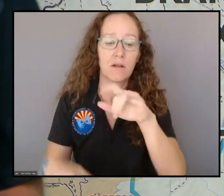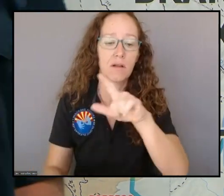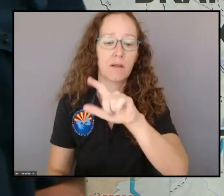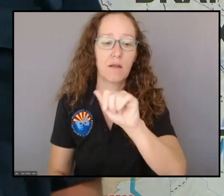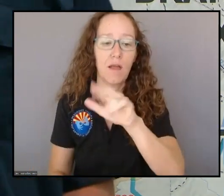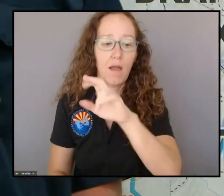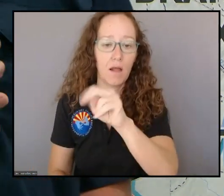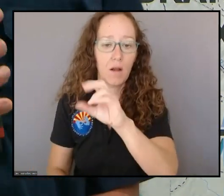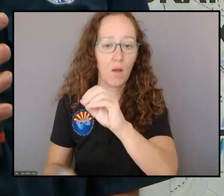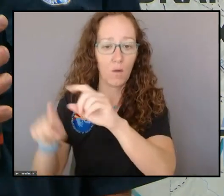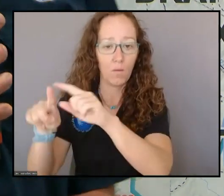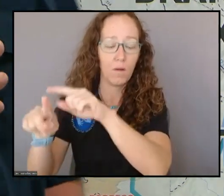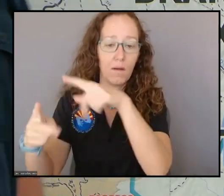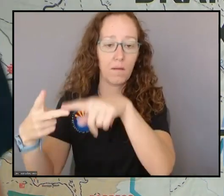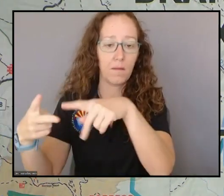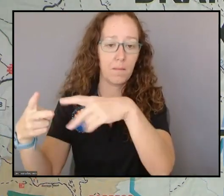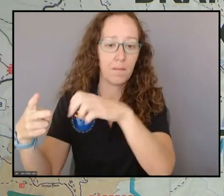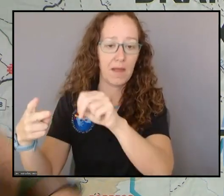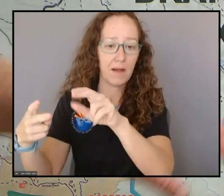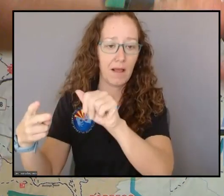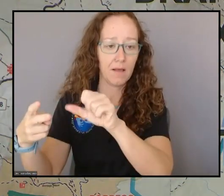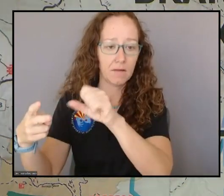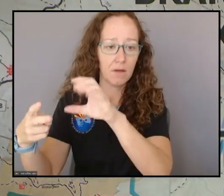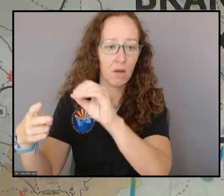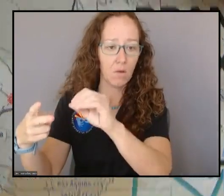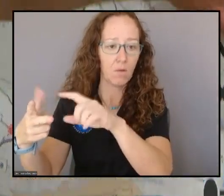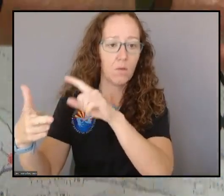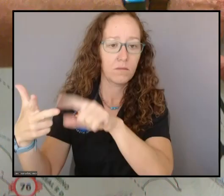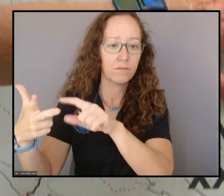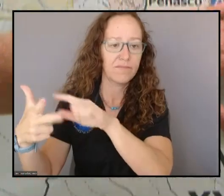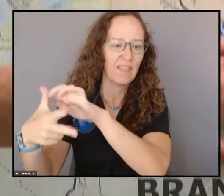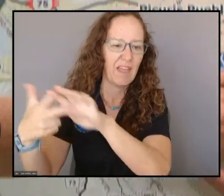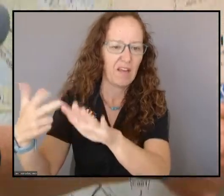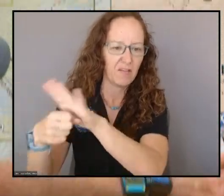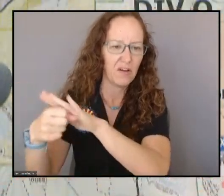El Valle, in those areas. So we're looking at indirect options to